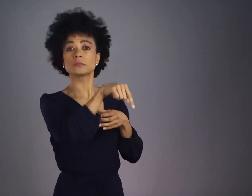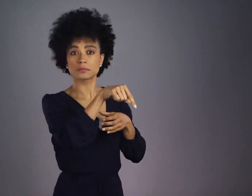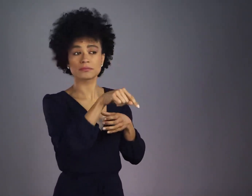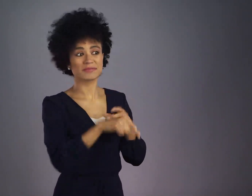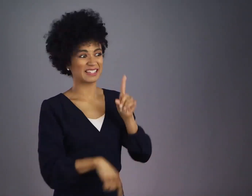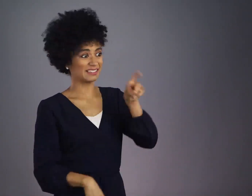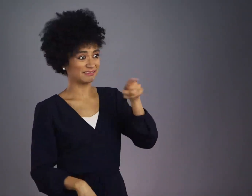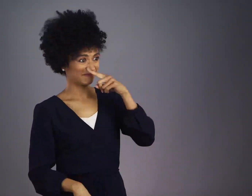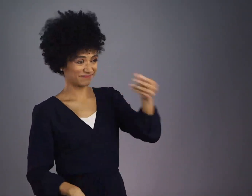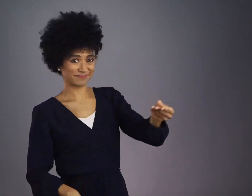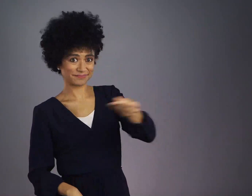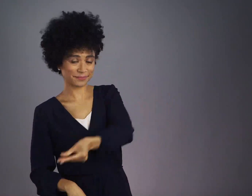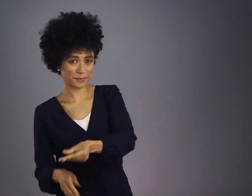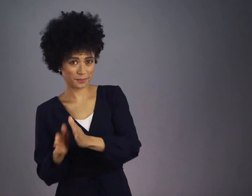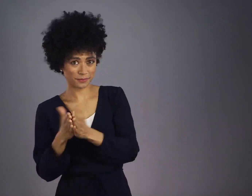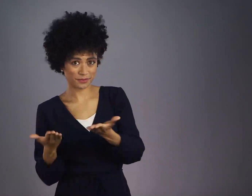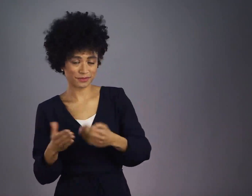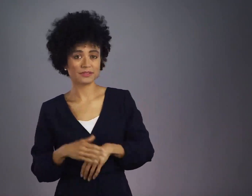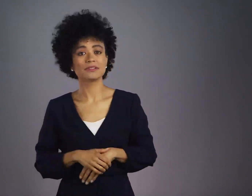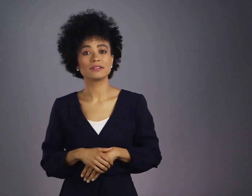They can urge action without arousing hostility.